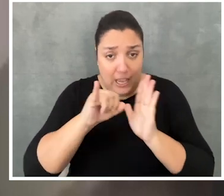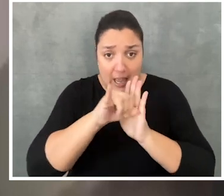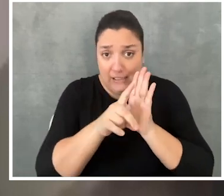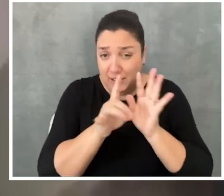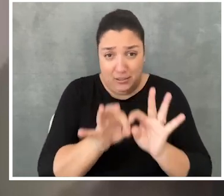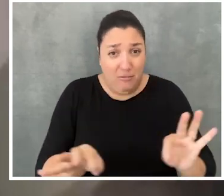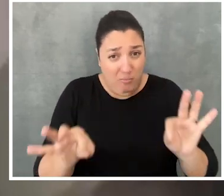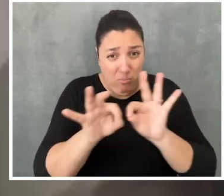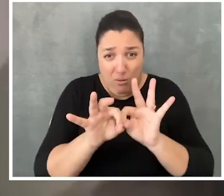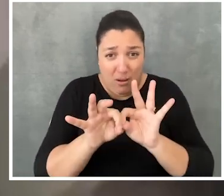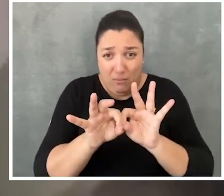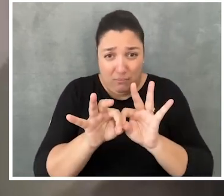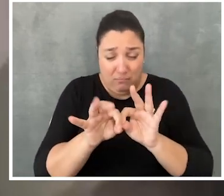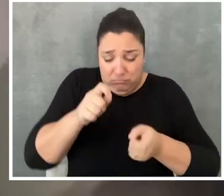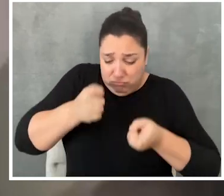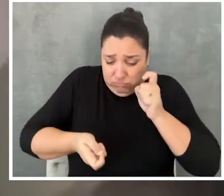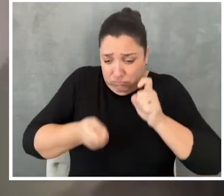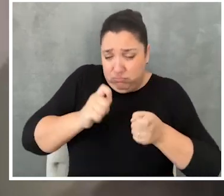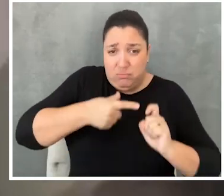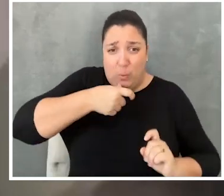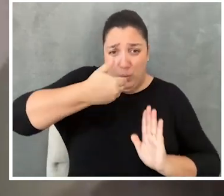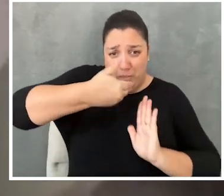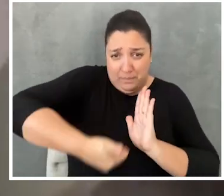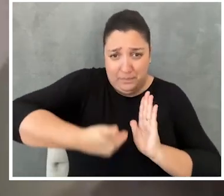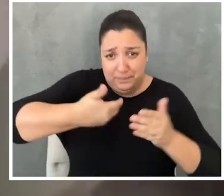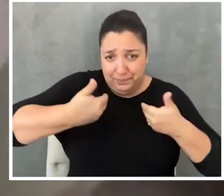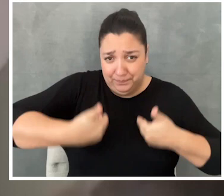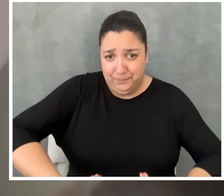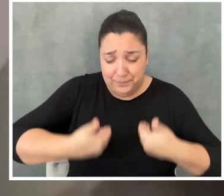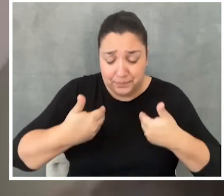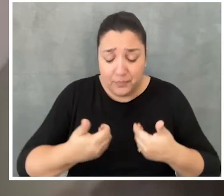And oftentimes within the disability rights movement